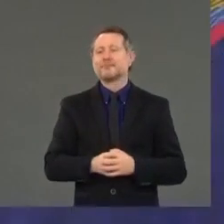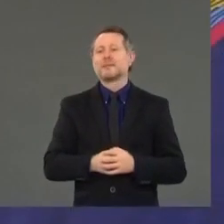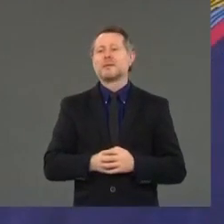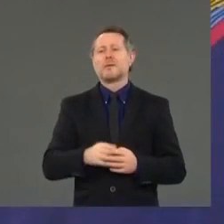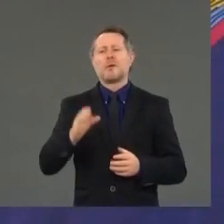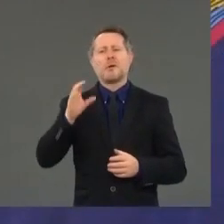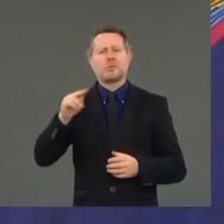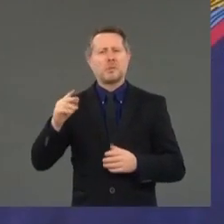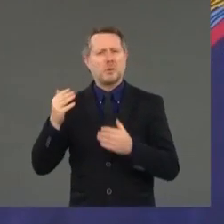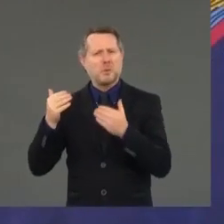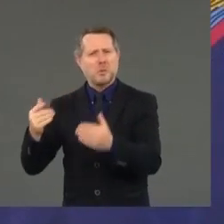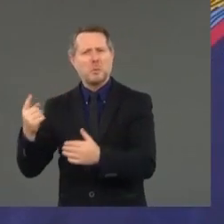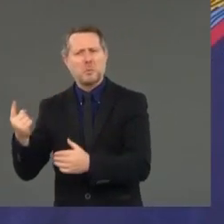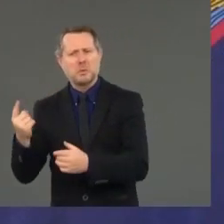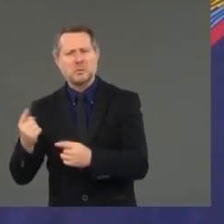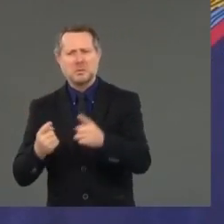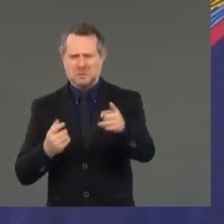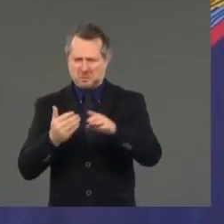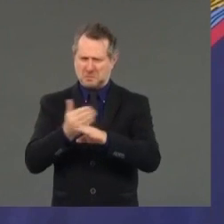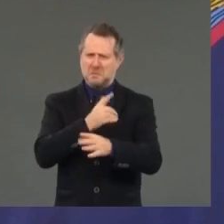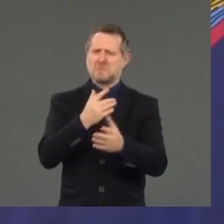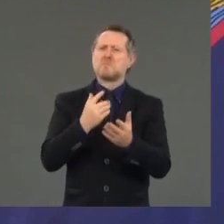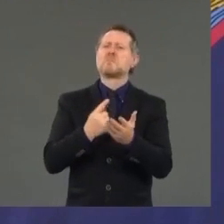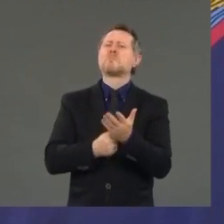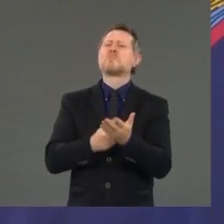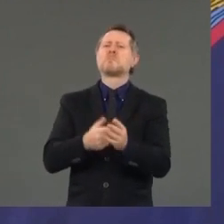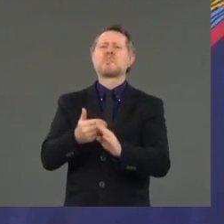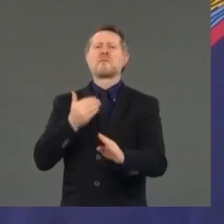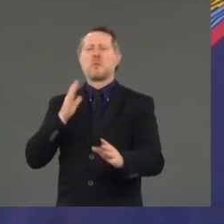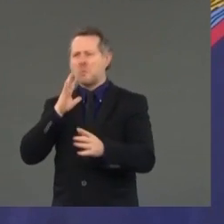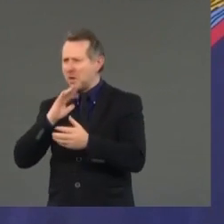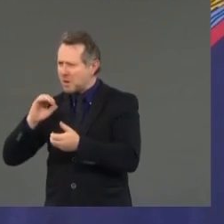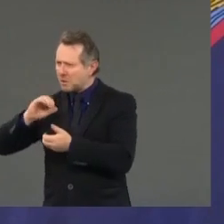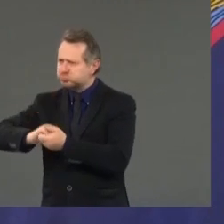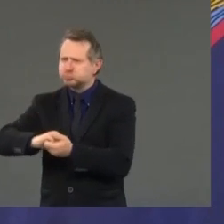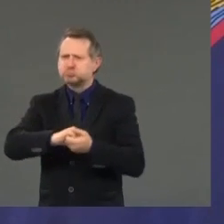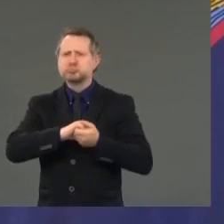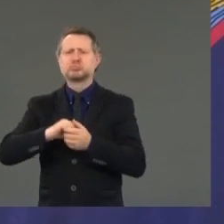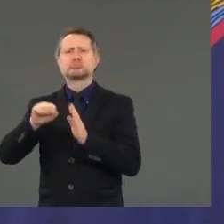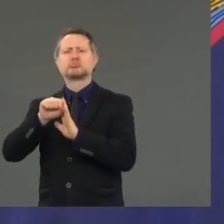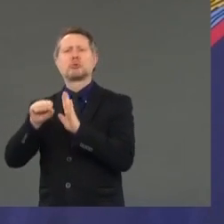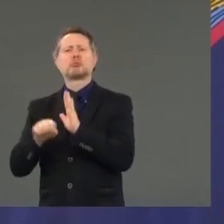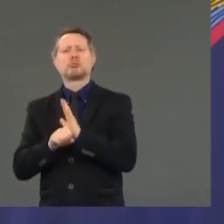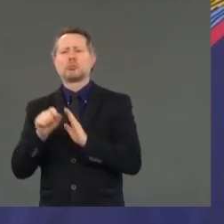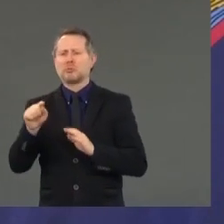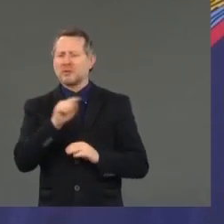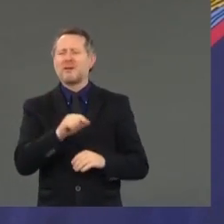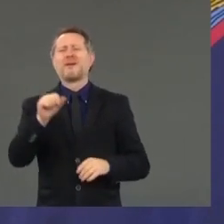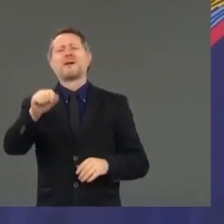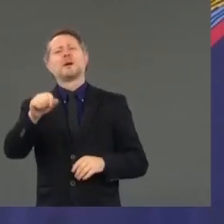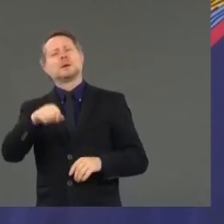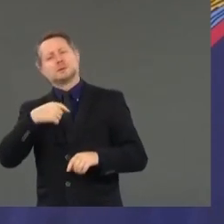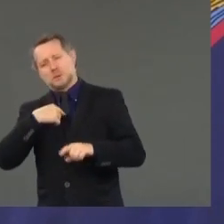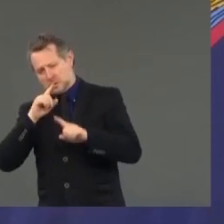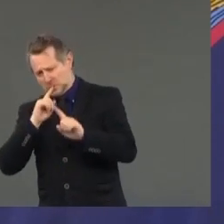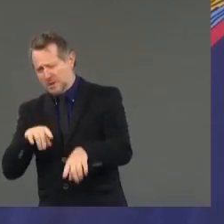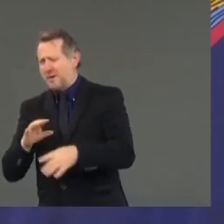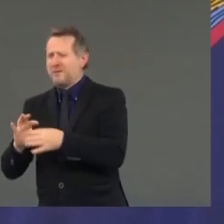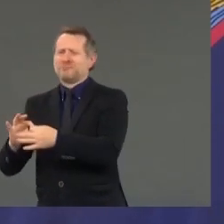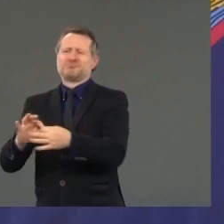CAN'T? WHATEVER HAPPENED TO YOUR